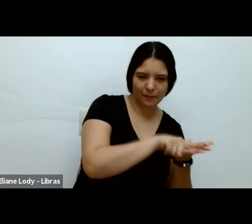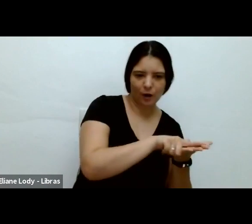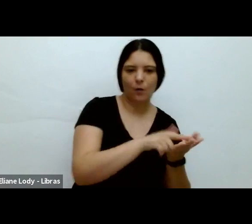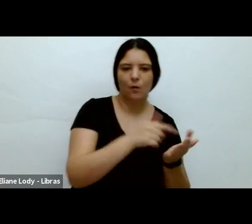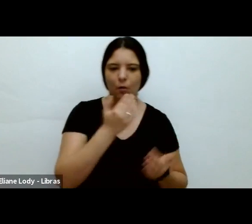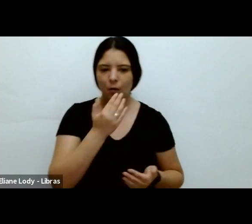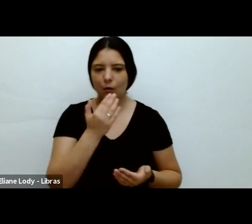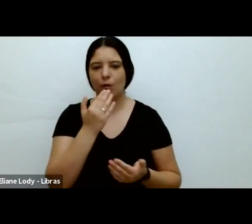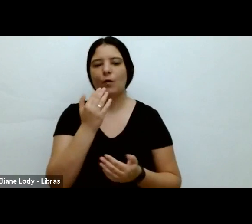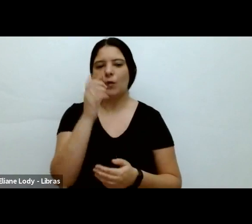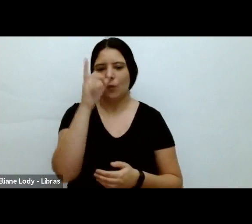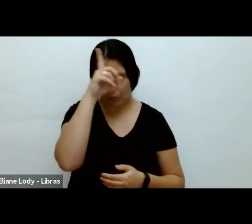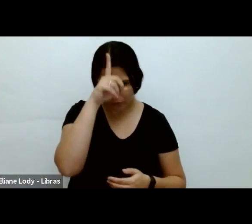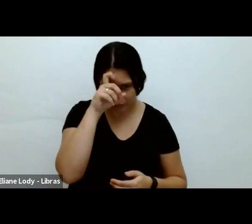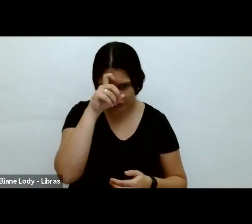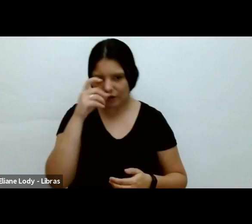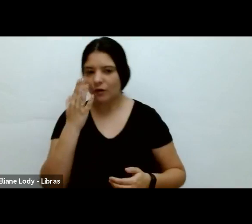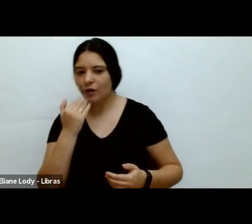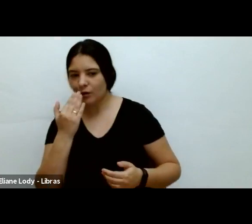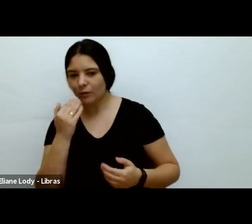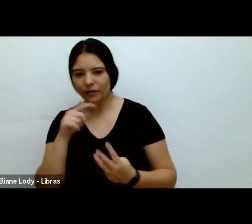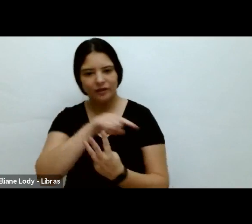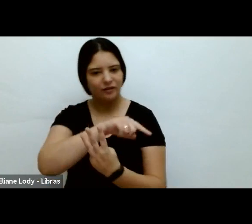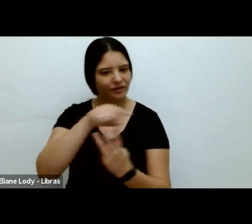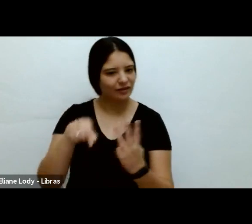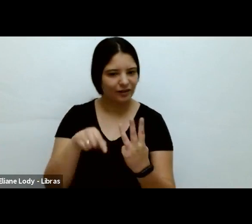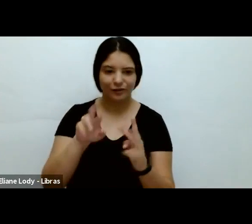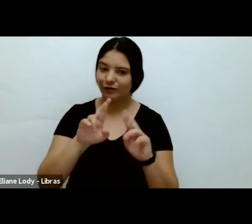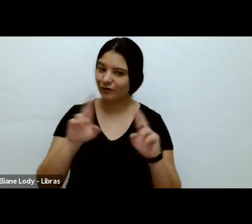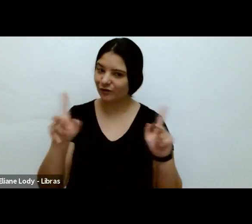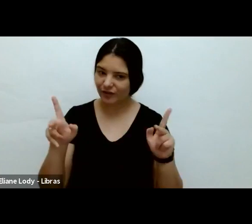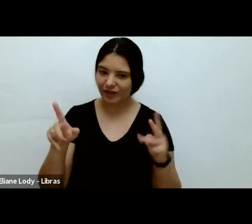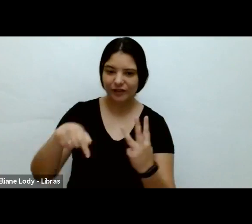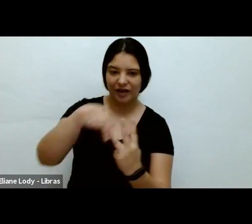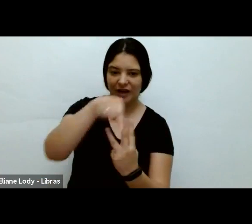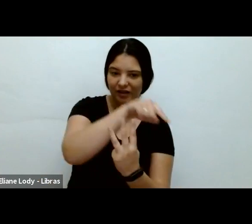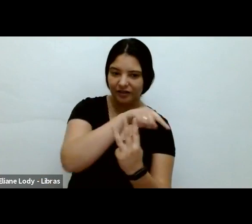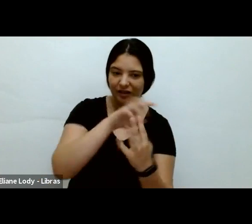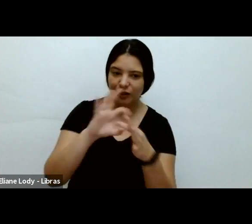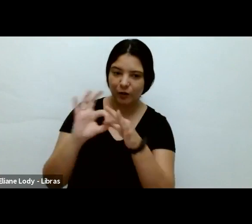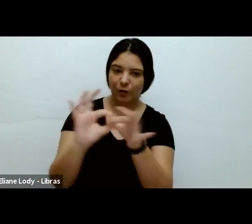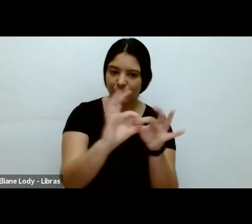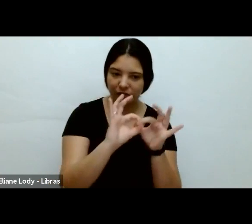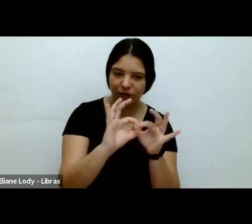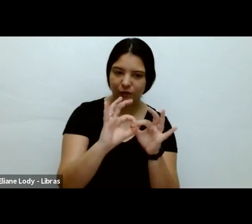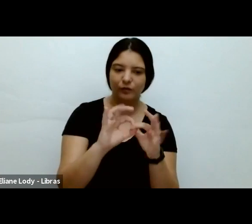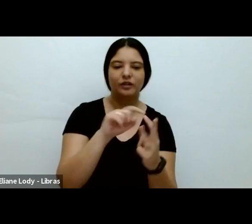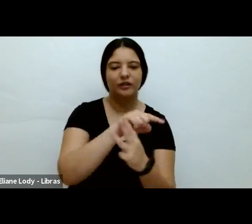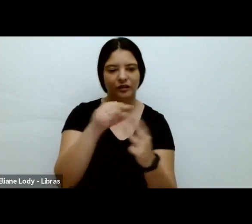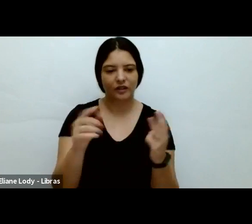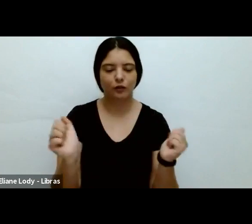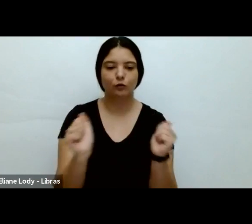nd of capabilities of capabilities. And to go. Combined, and together they were